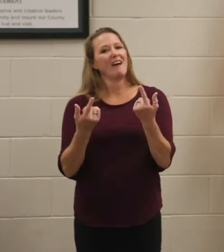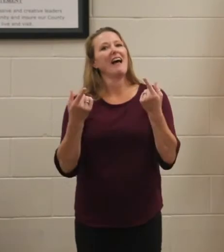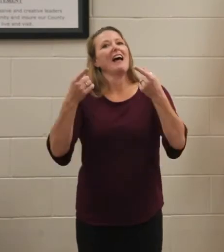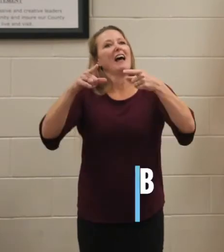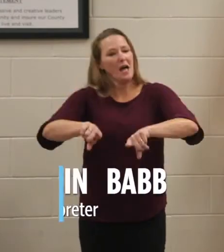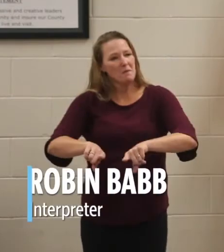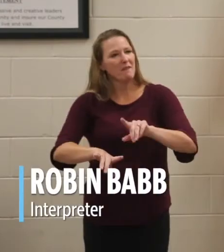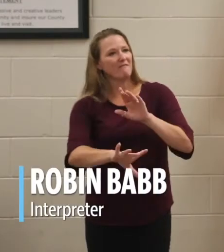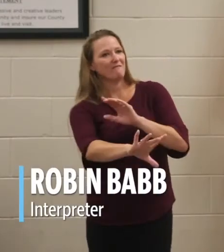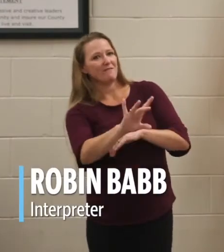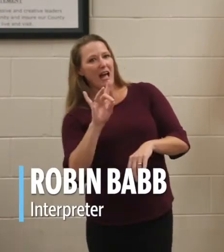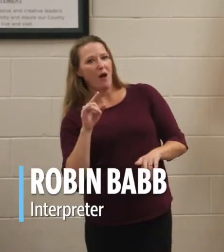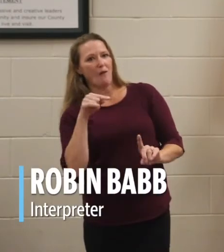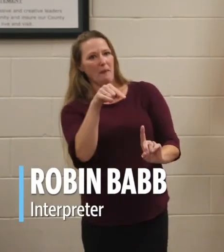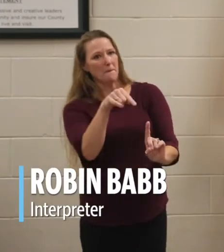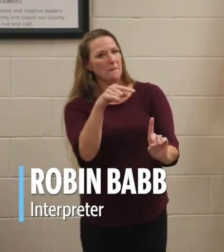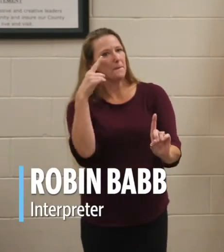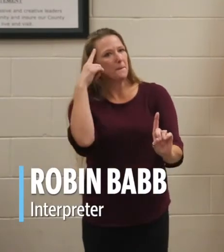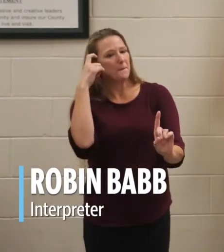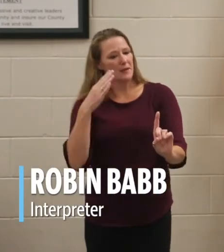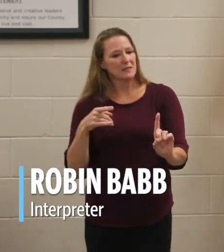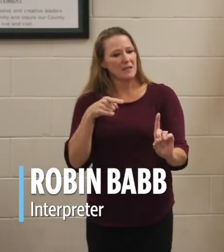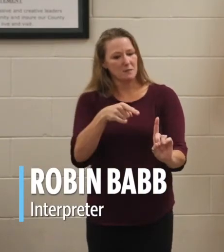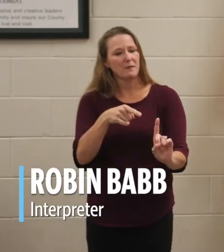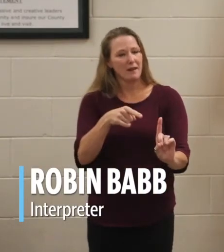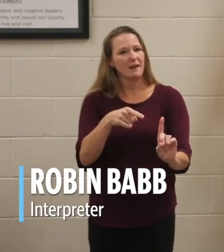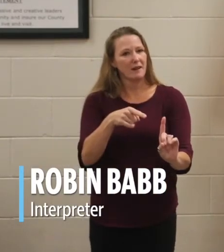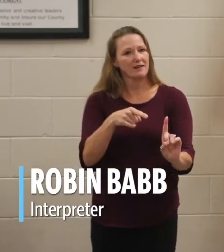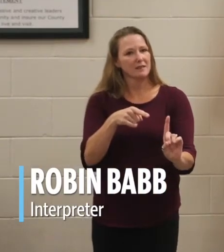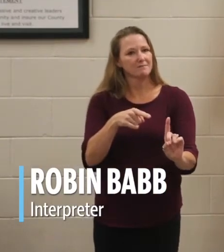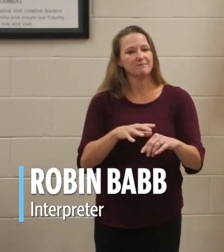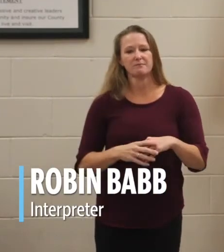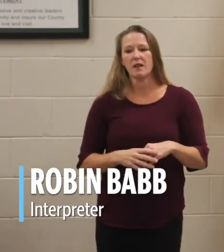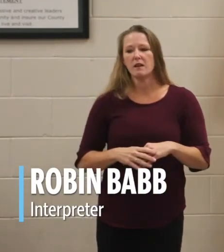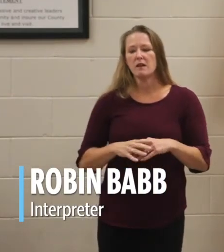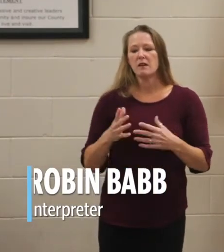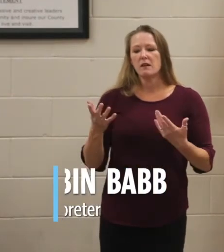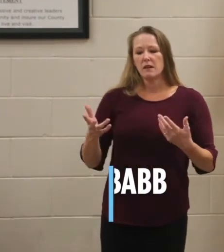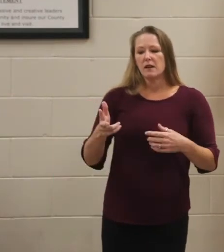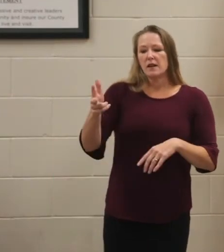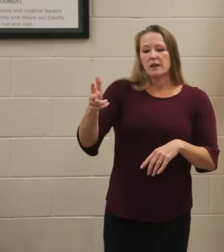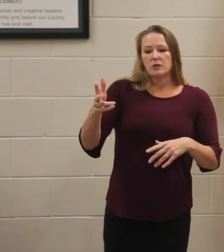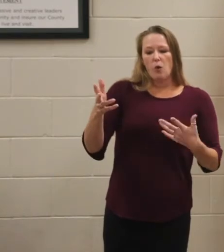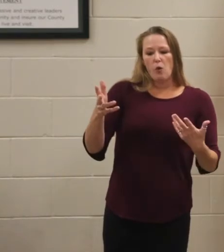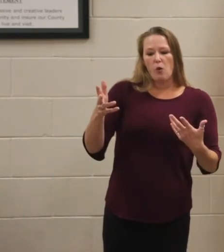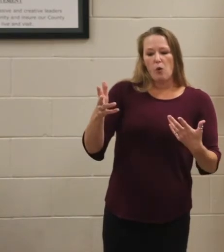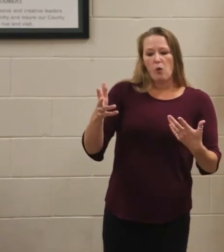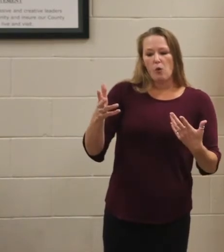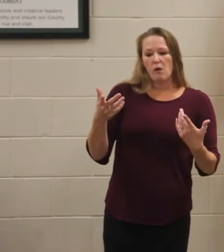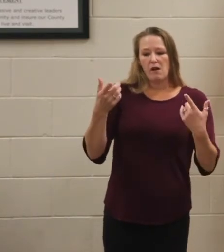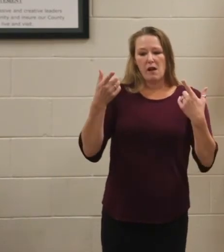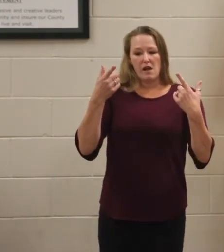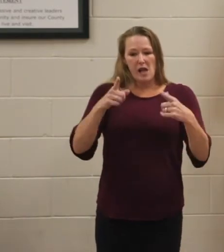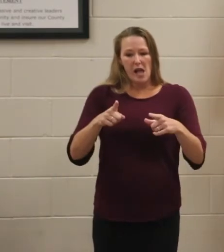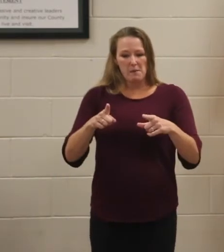deputy came upon the suspect in this case. After the first shooting that occurred up at the cemetery,